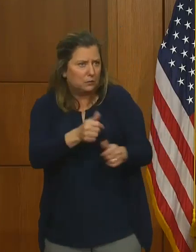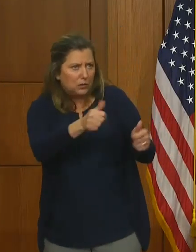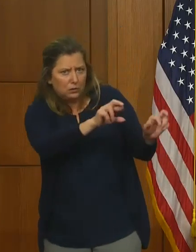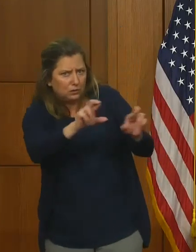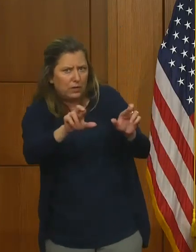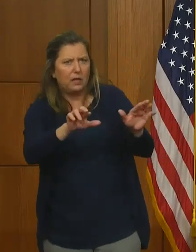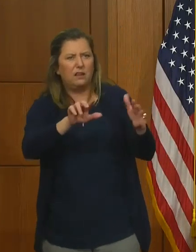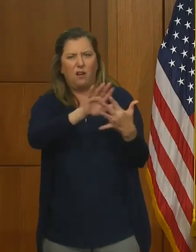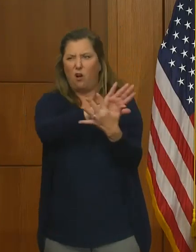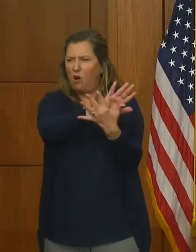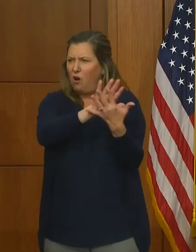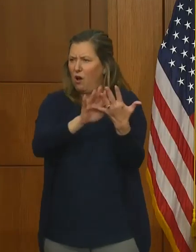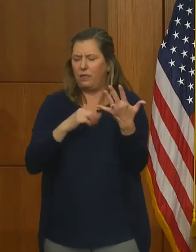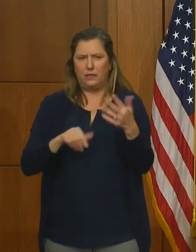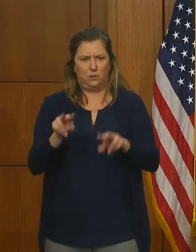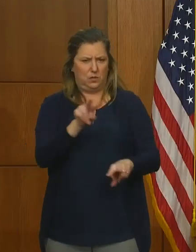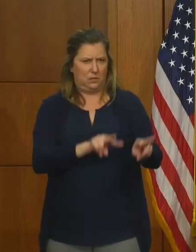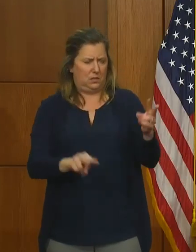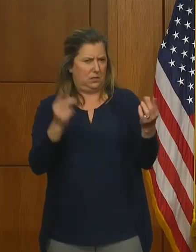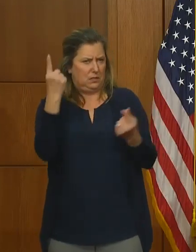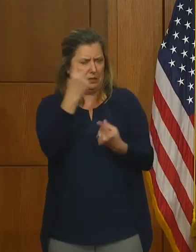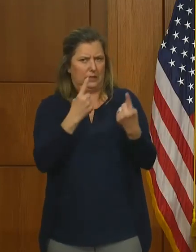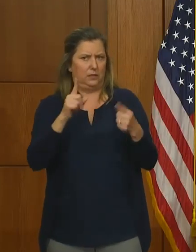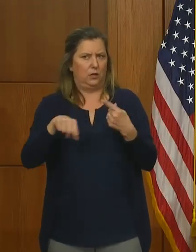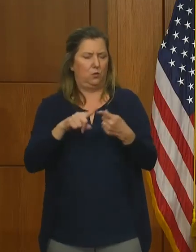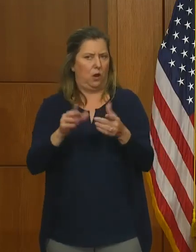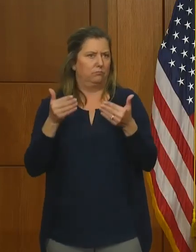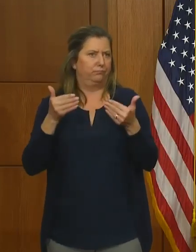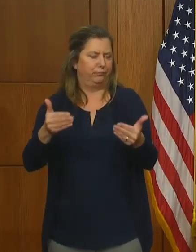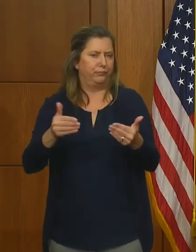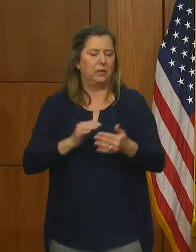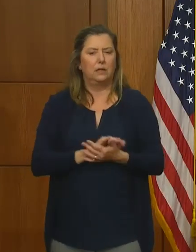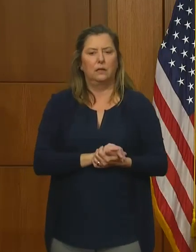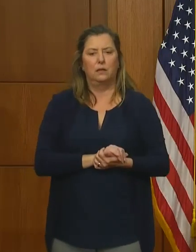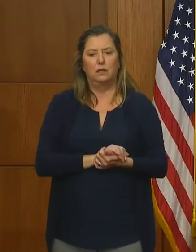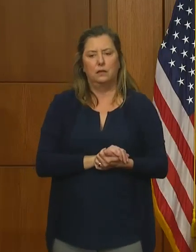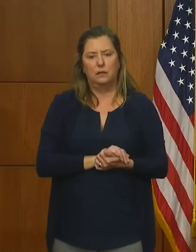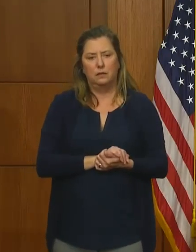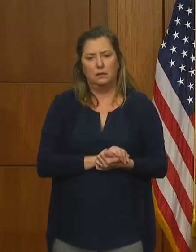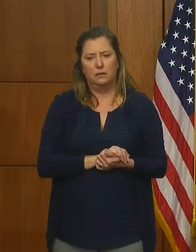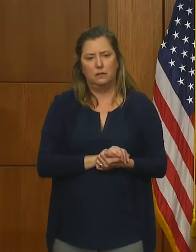AMOUNT OF TESTING CAPABILITIES ARE HOSPITAL CAPACITY. THOSE